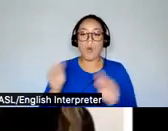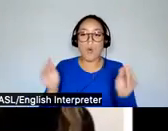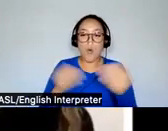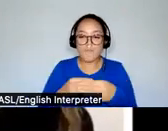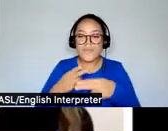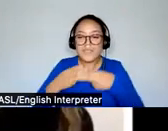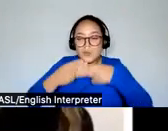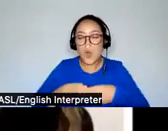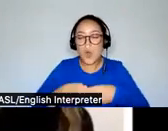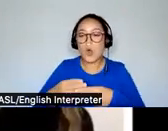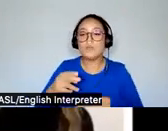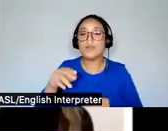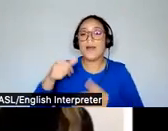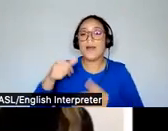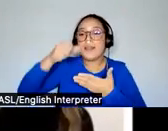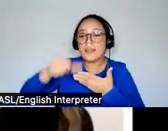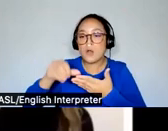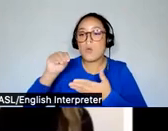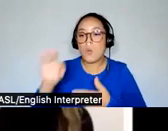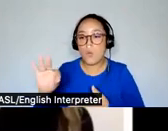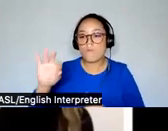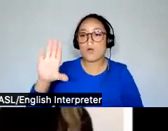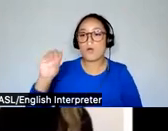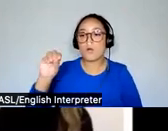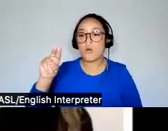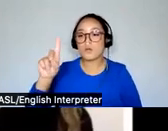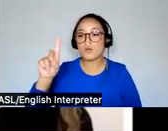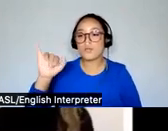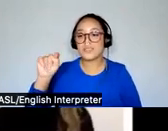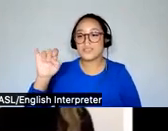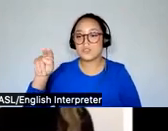it's also referred to as a permit notice.